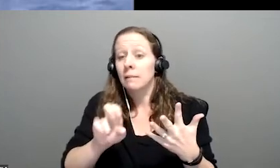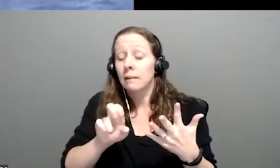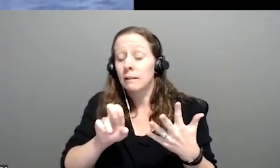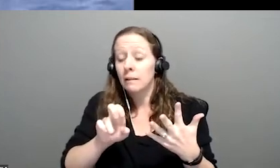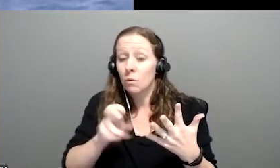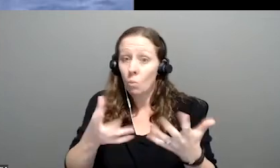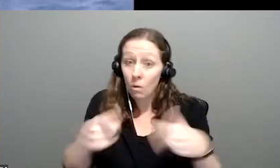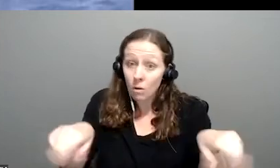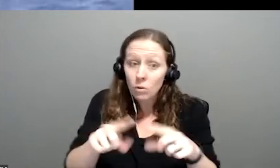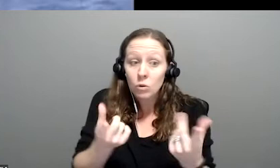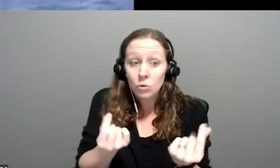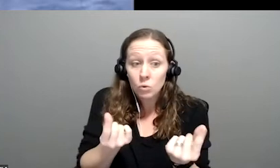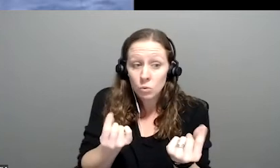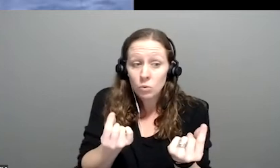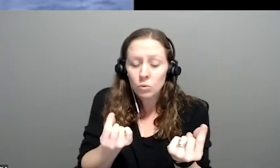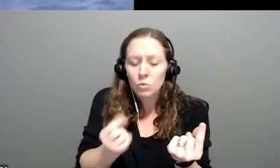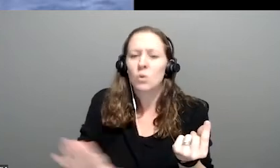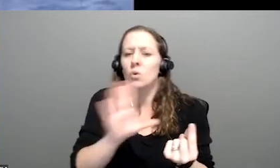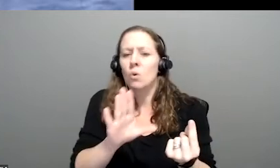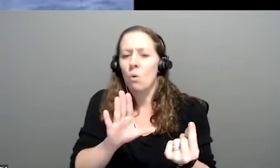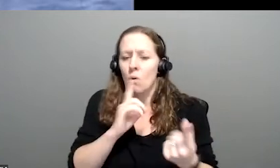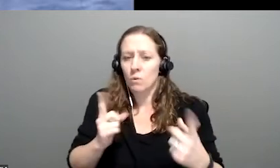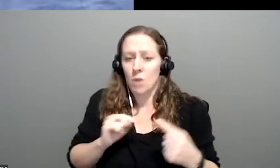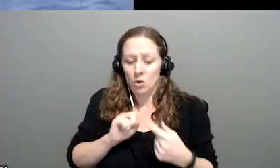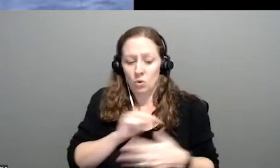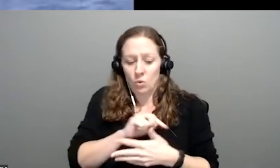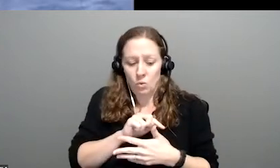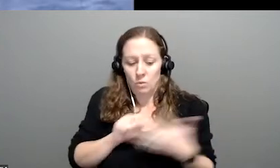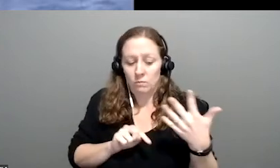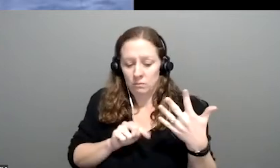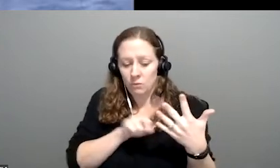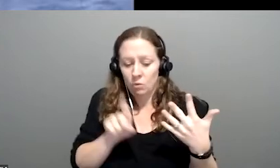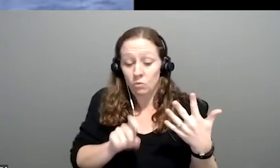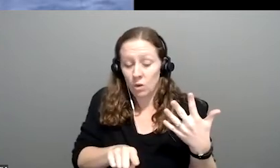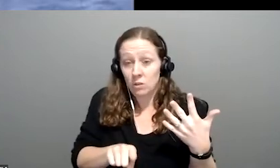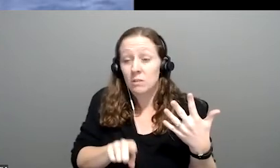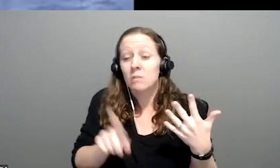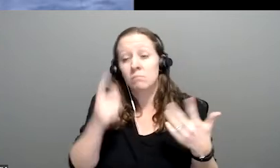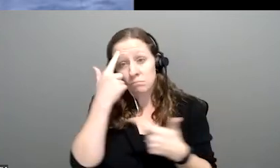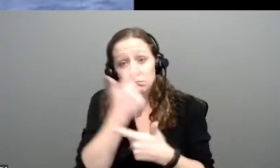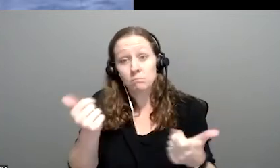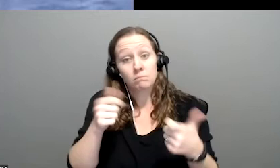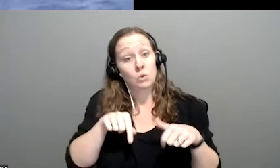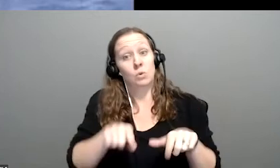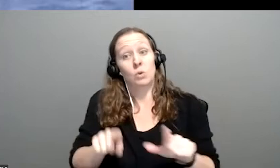on the following questions. Feel free to type your comments and ideas in the Q&A box or chat,